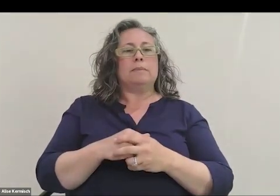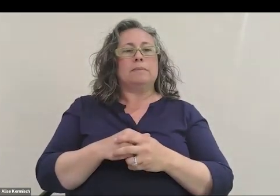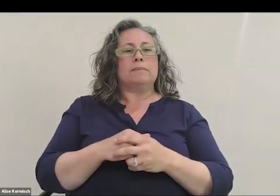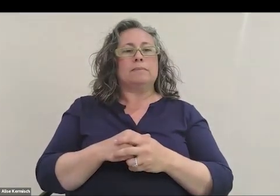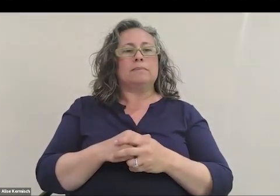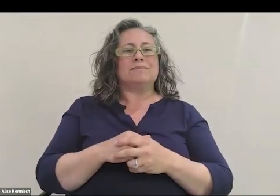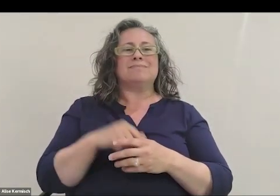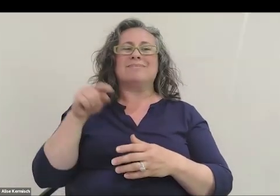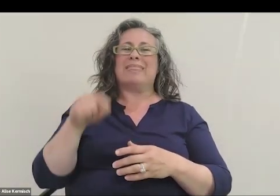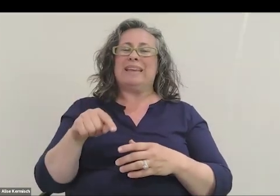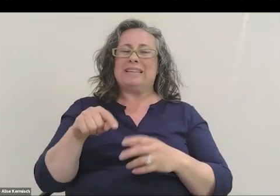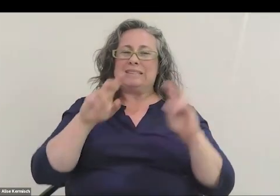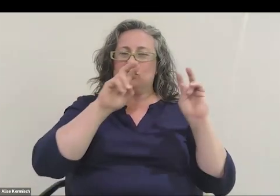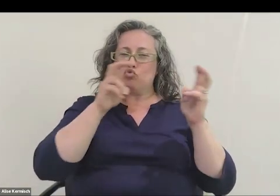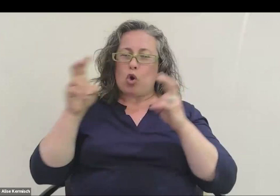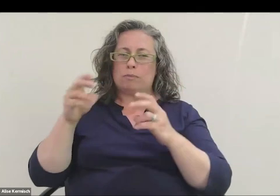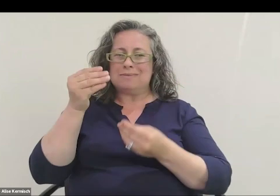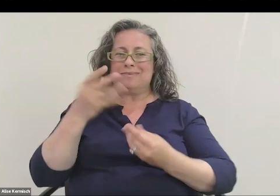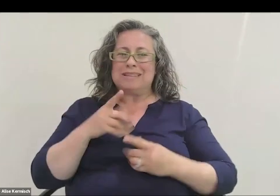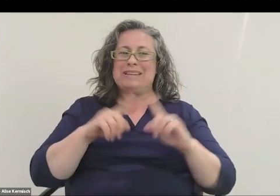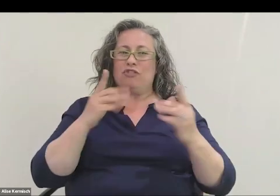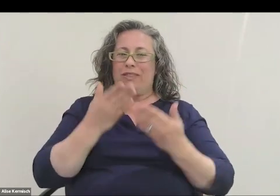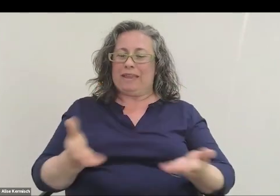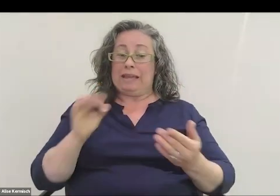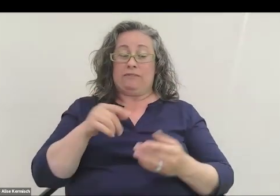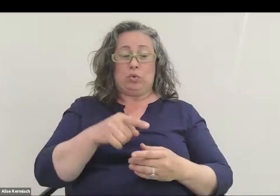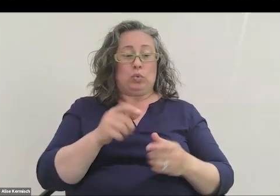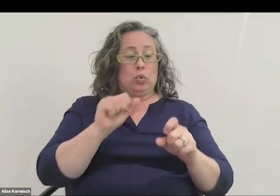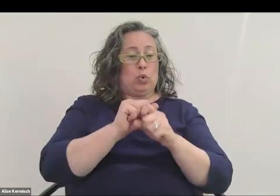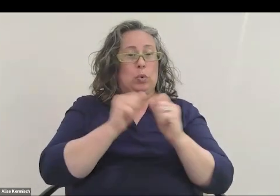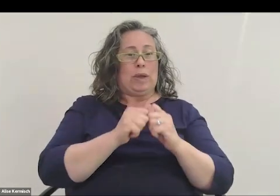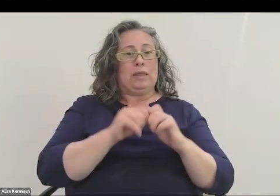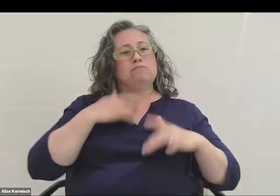these tropes tell us different things. If you're working with a trope of pitiable freaks,